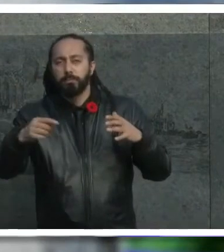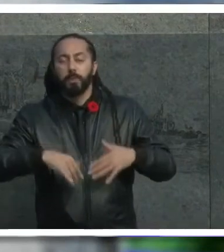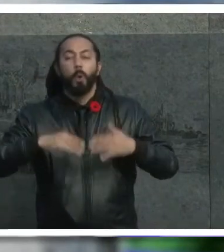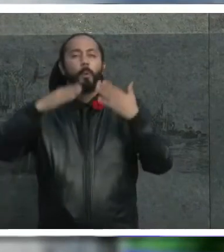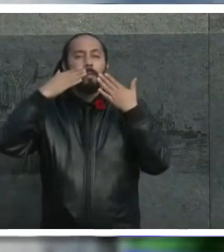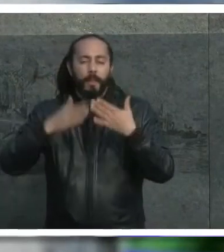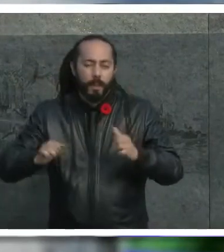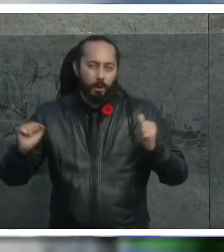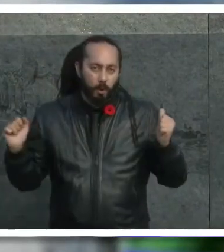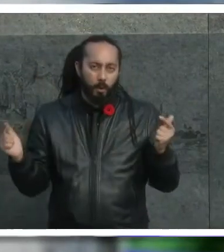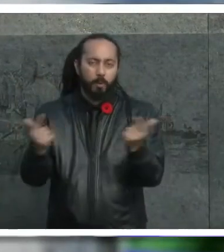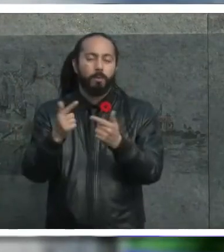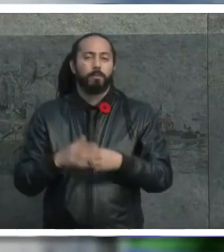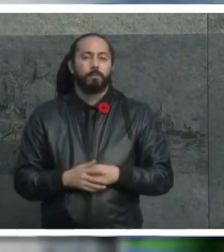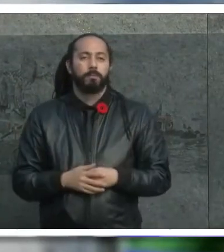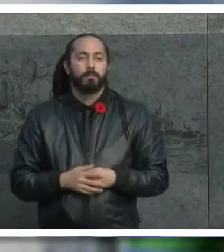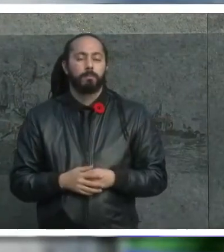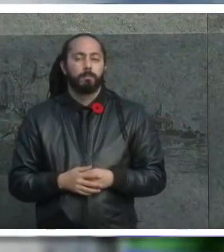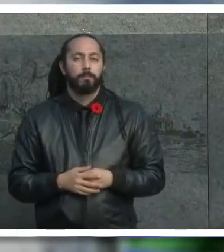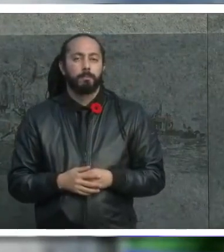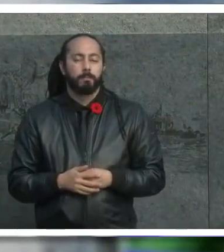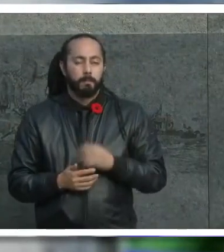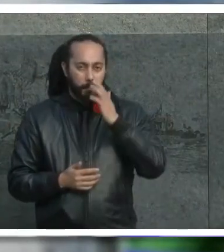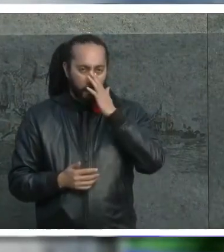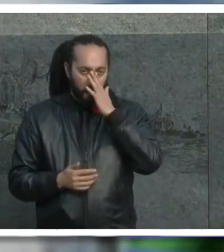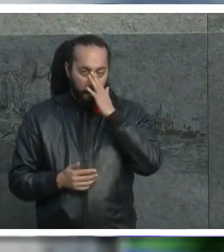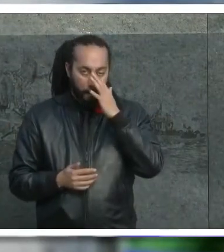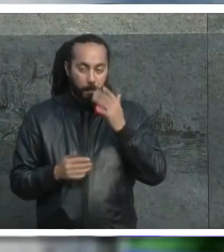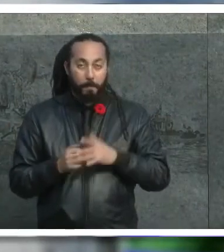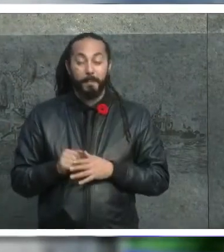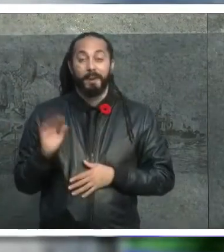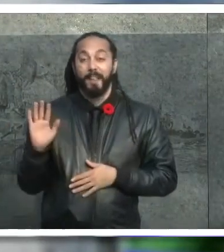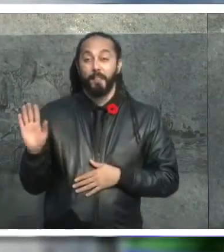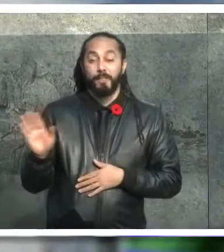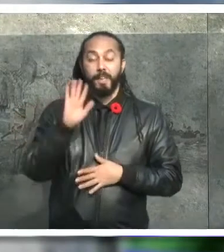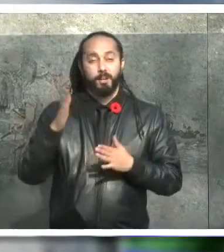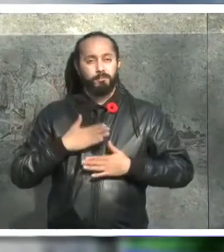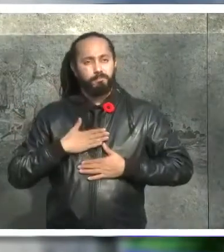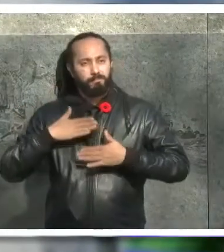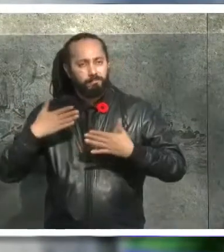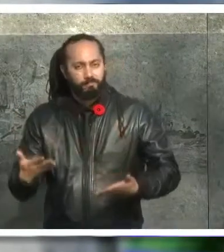We give thanks for those who serve today we do not take for granted